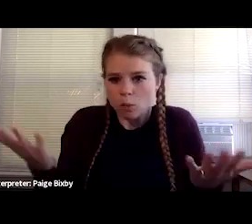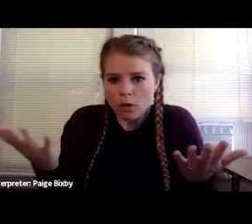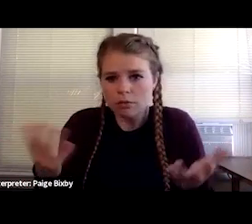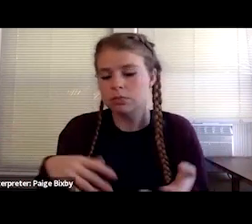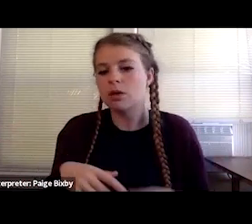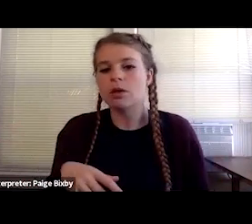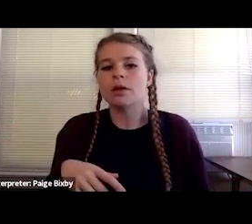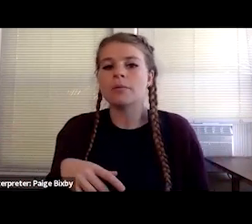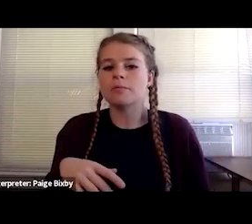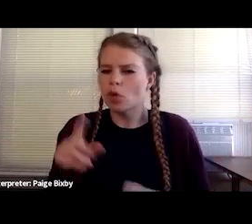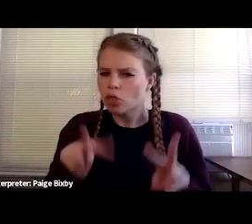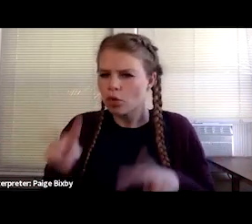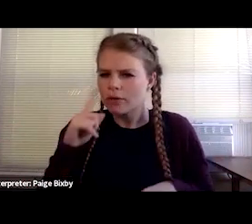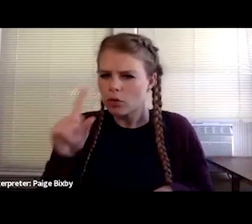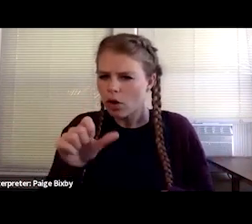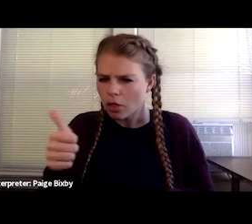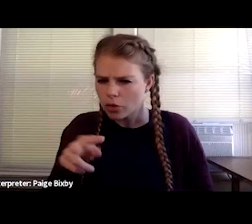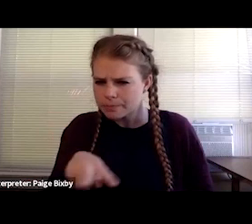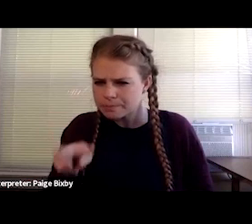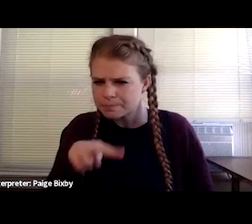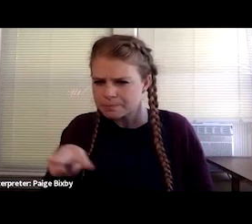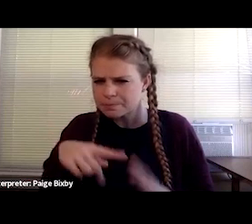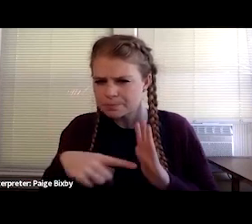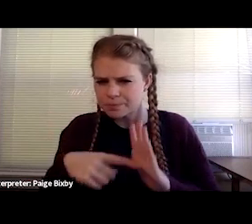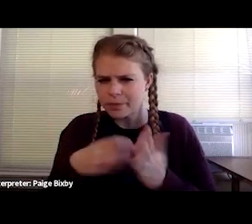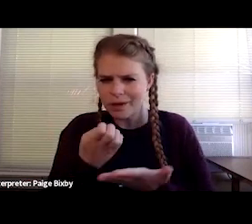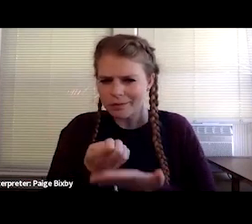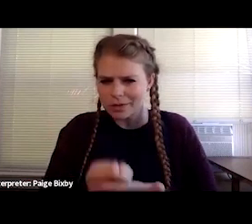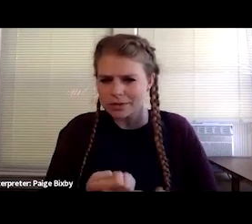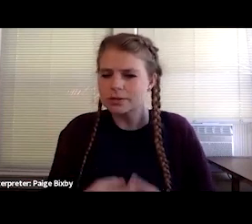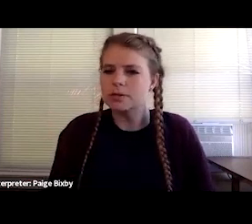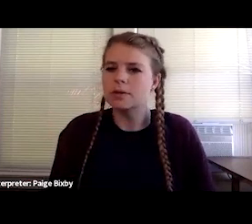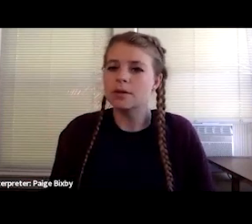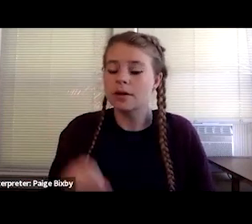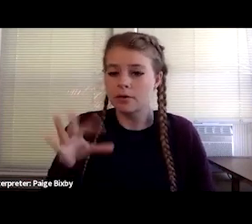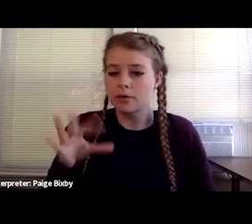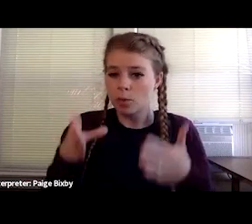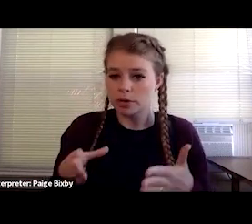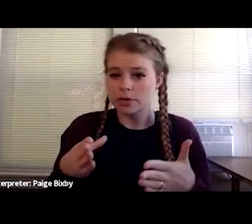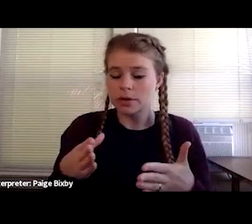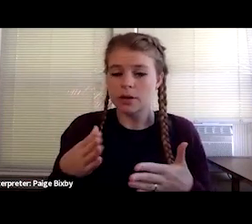You know, we're looking for other clues. So you know, somebody's breathing, that's a great sign.